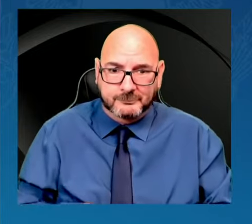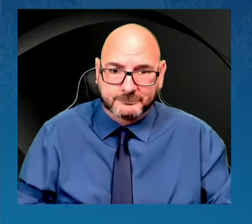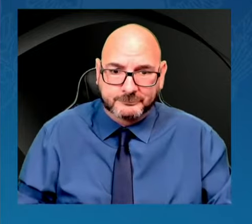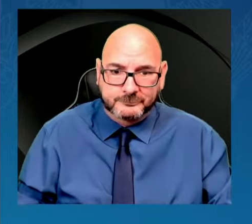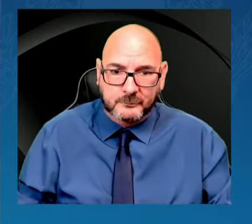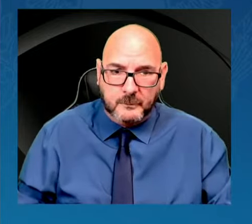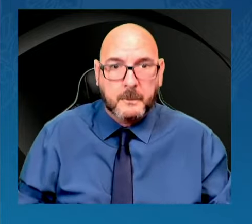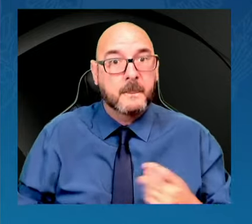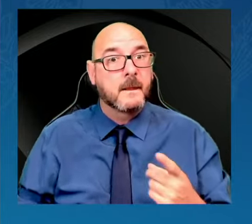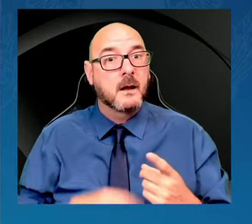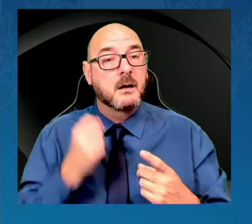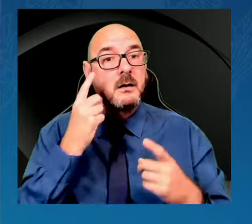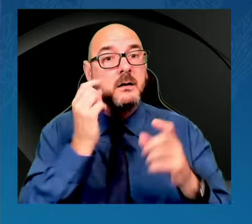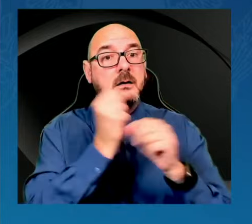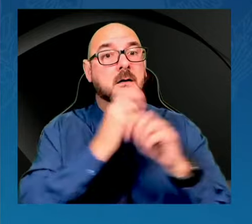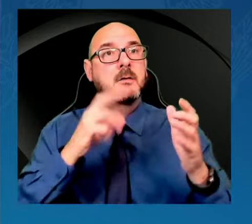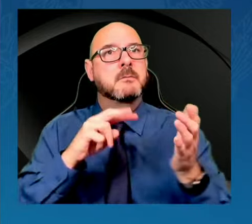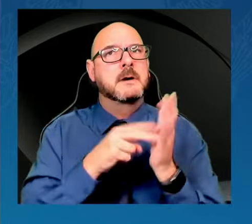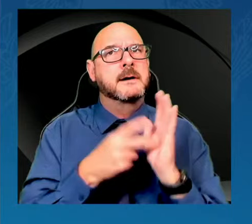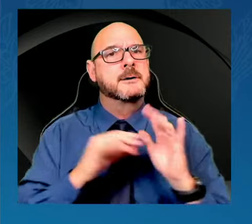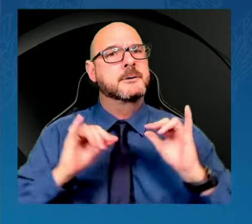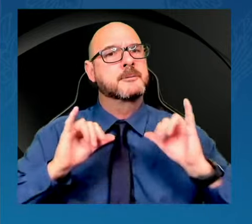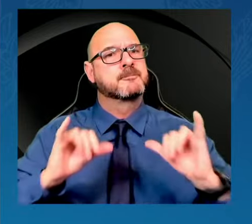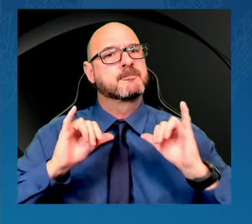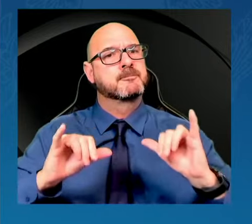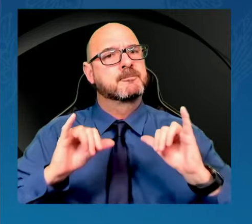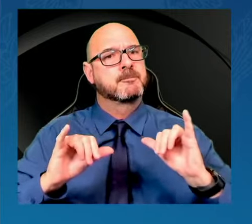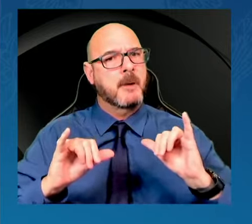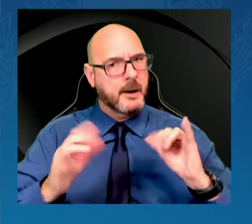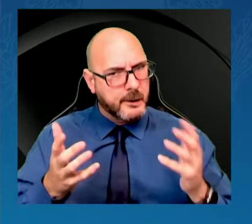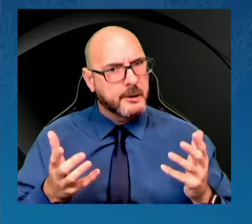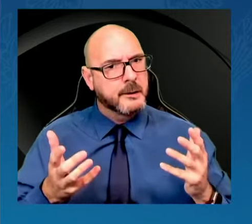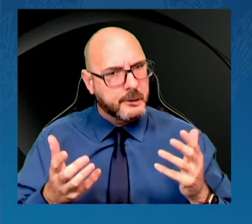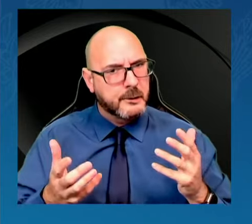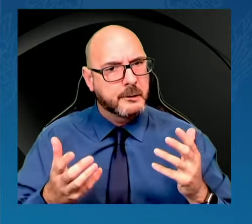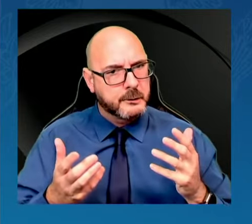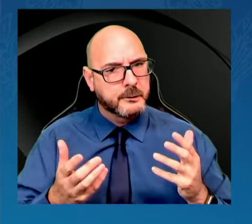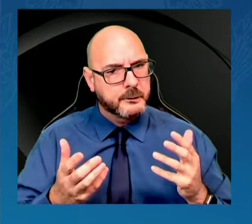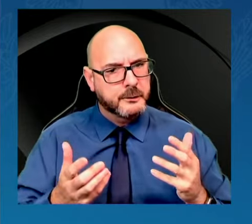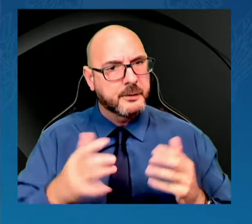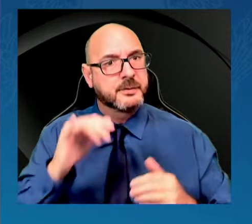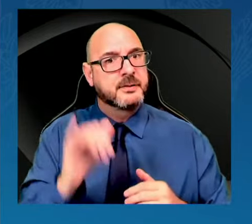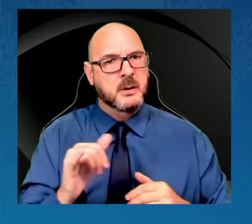this infusion of such a substantial amount of resources,